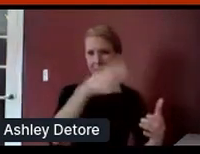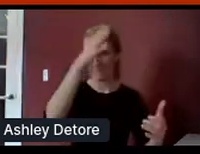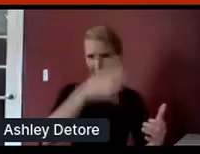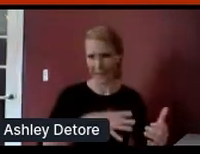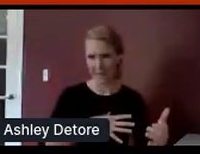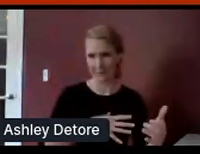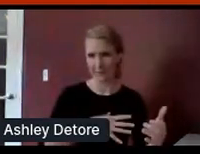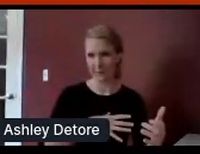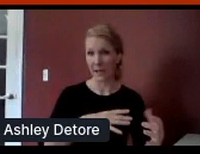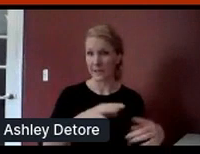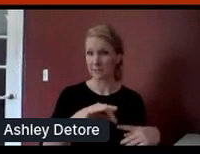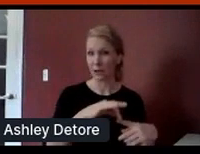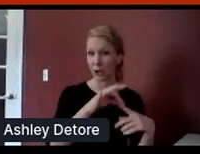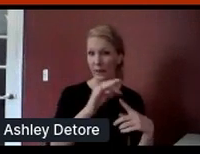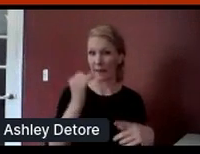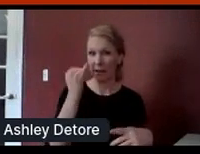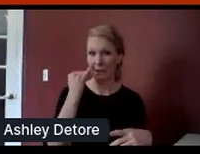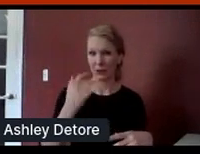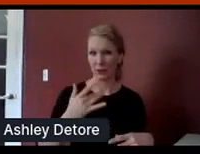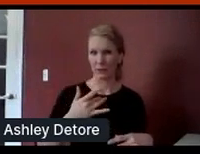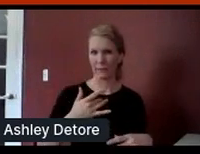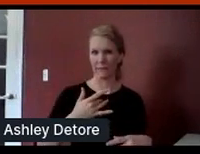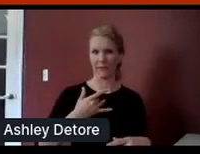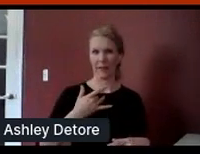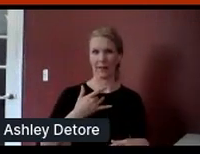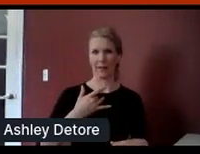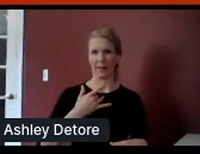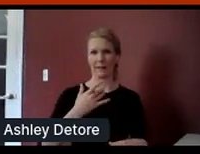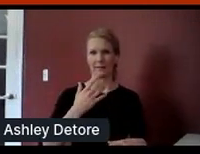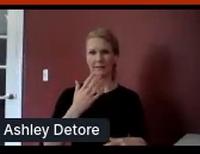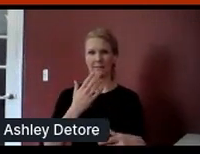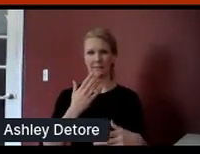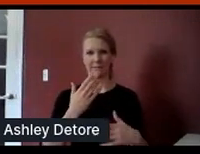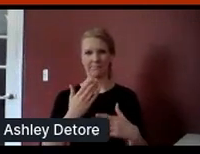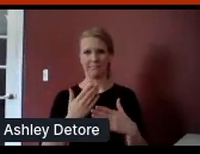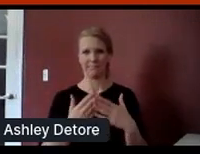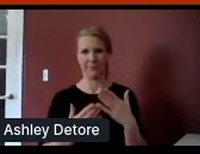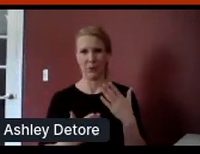So while we have our-- everything that I come in with--